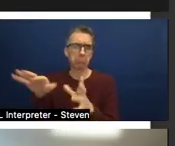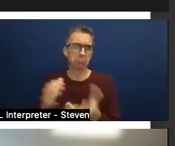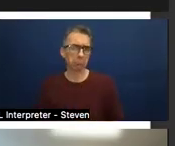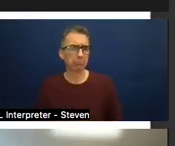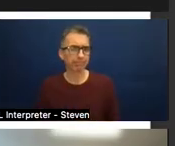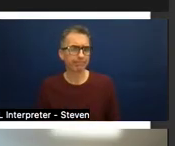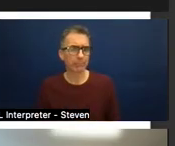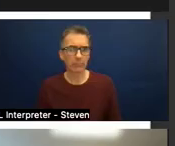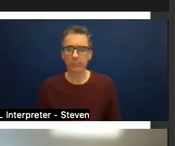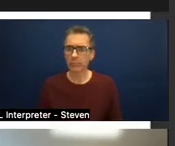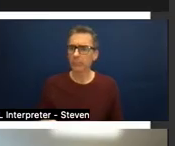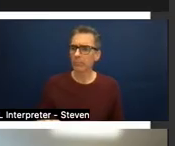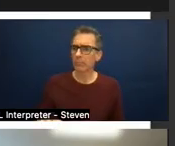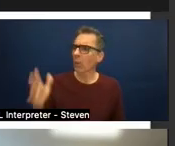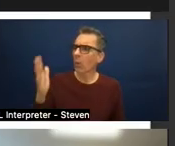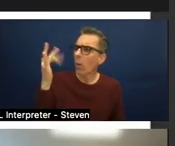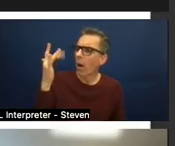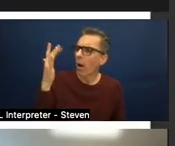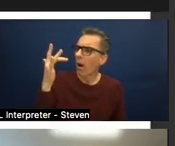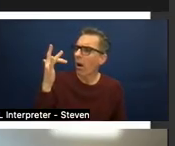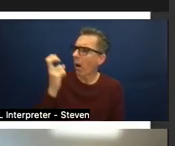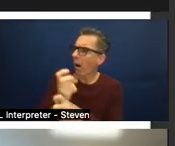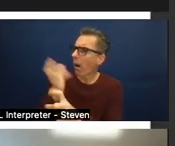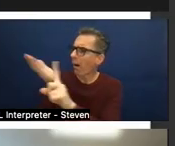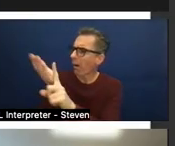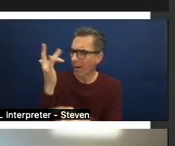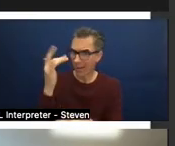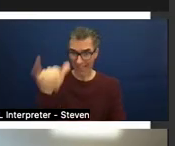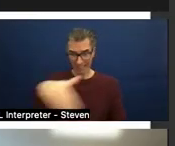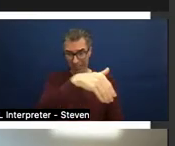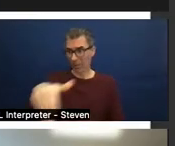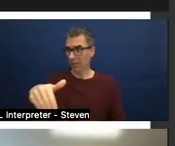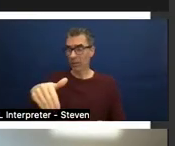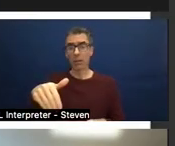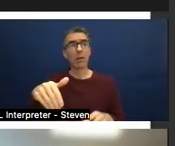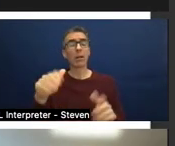Can you say more about why? I mean, this is like the most dangerous intersection in Denver.